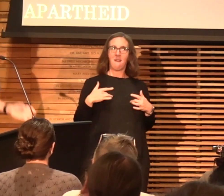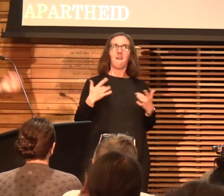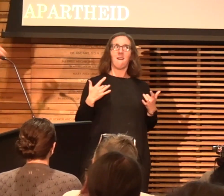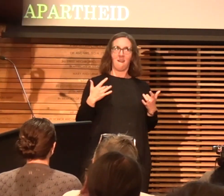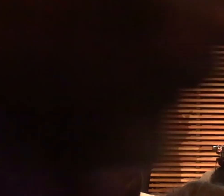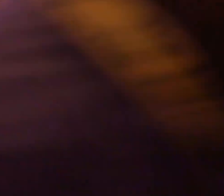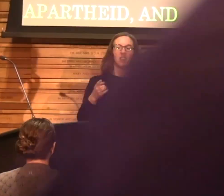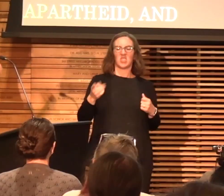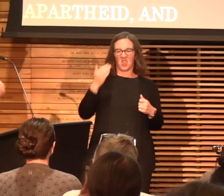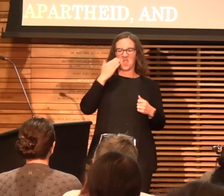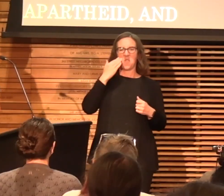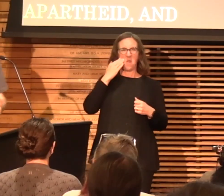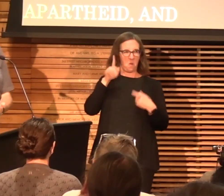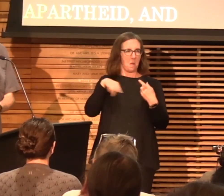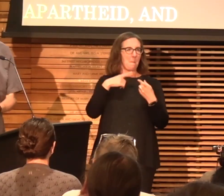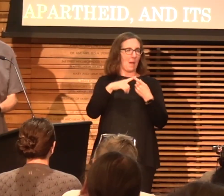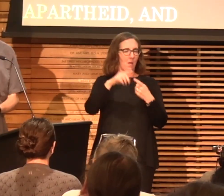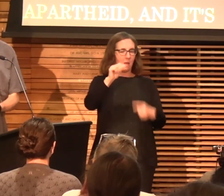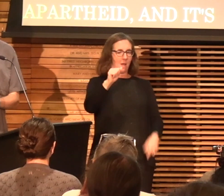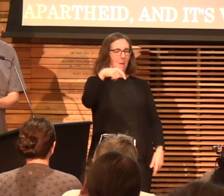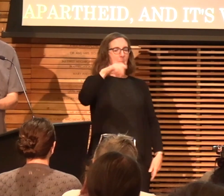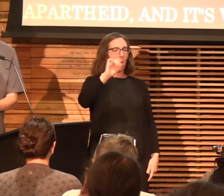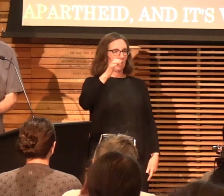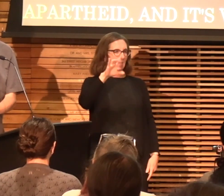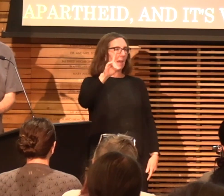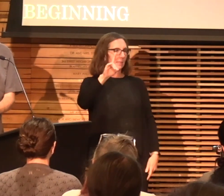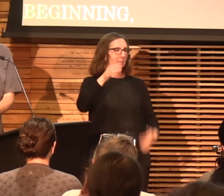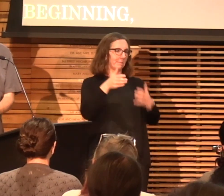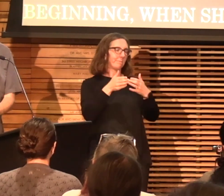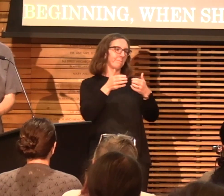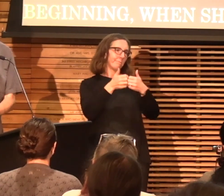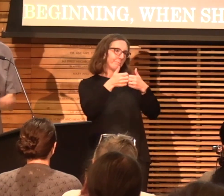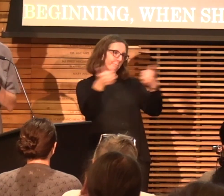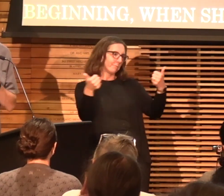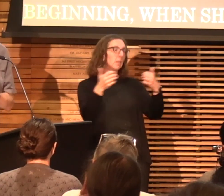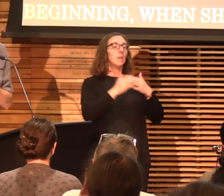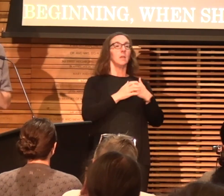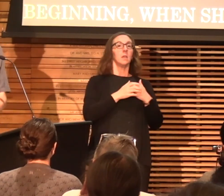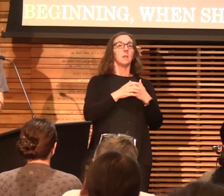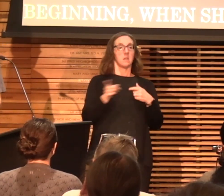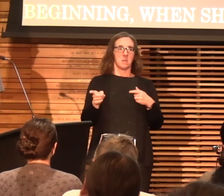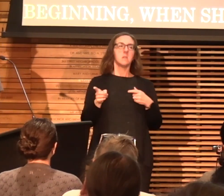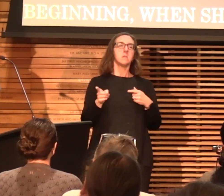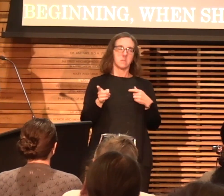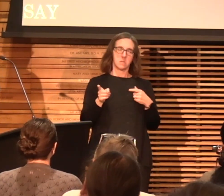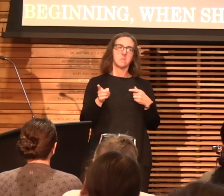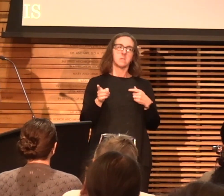and it's very clear from the beginning when she gets this invitation, she is on a mission.